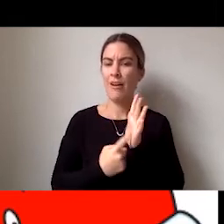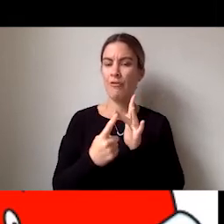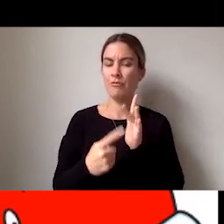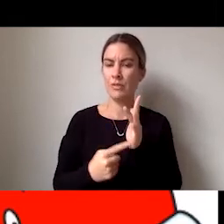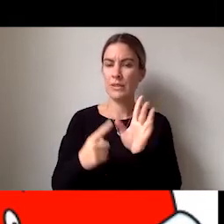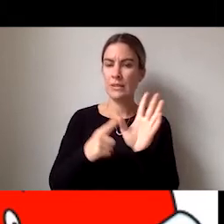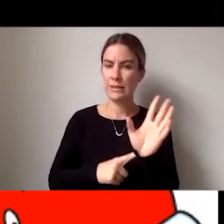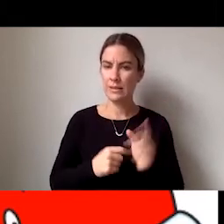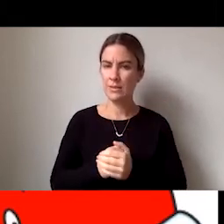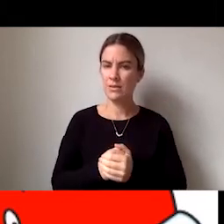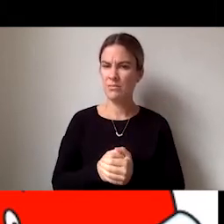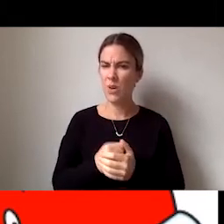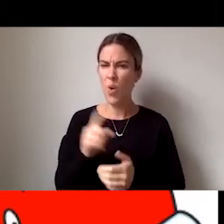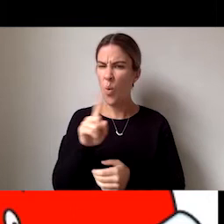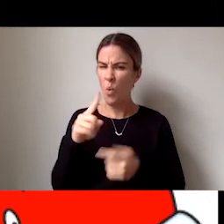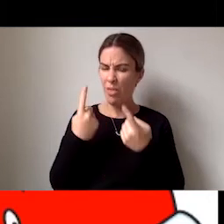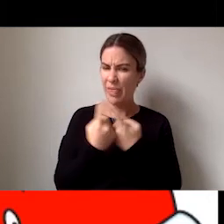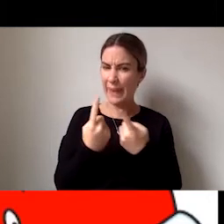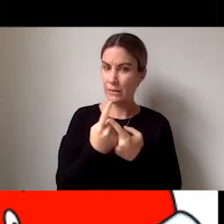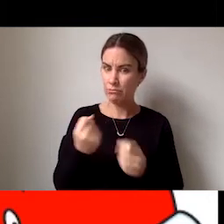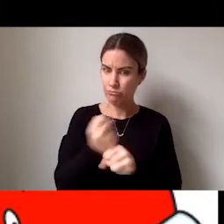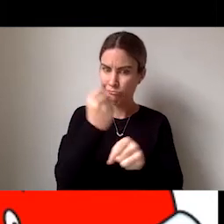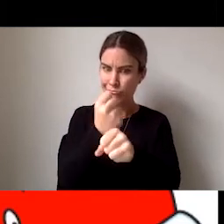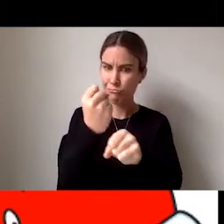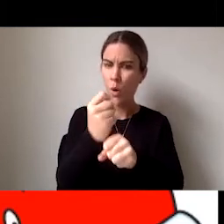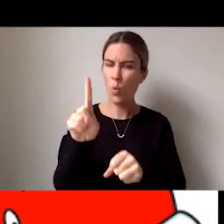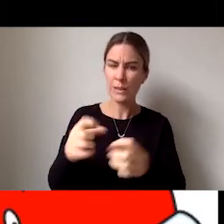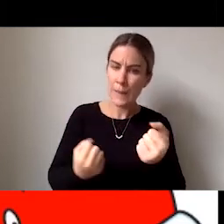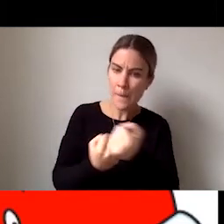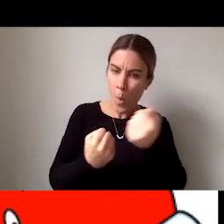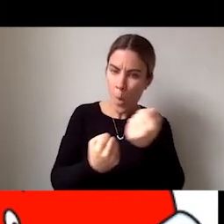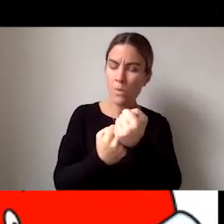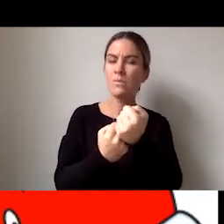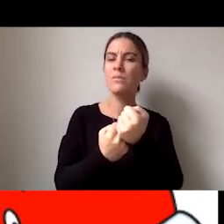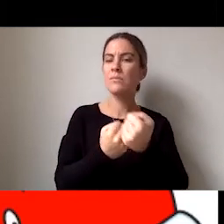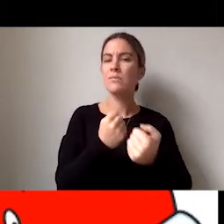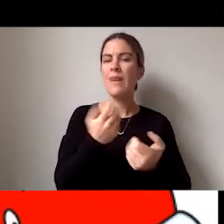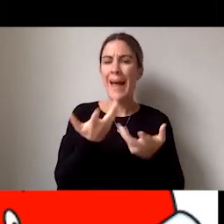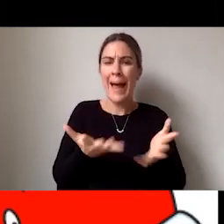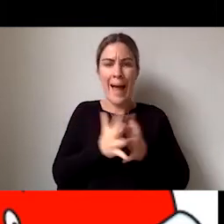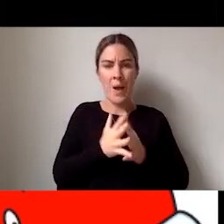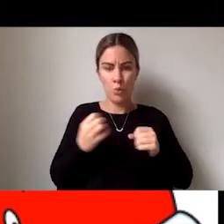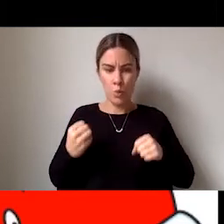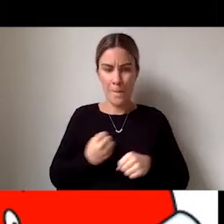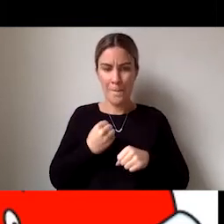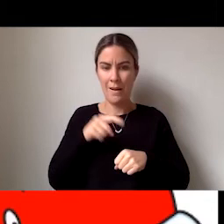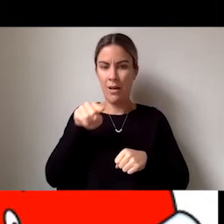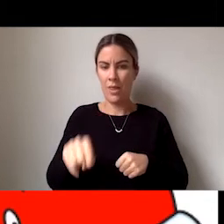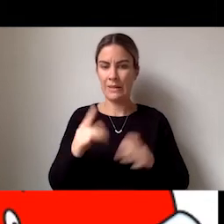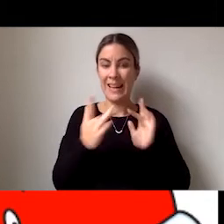generative, what things are supportive, and how we can go about creating these networks informally and also formally in our